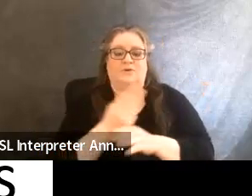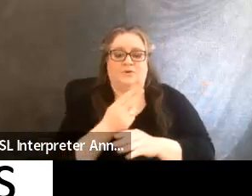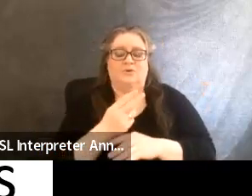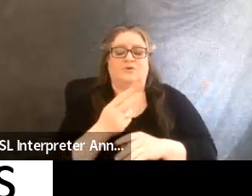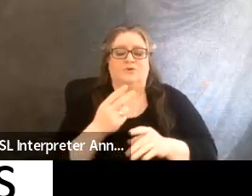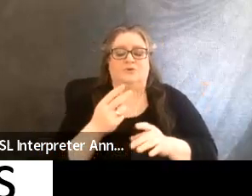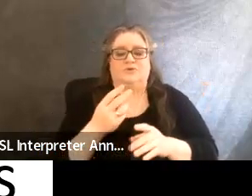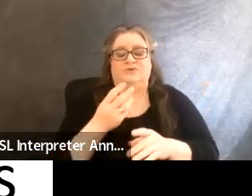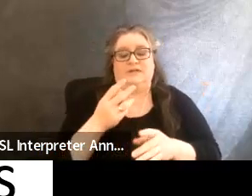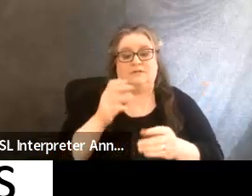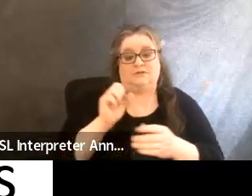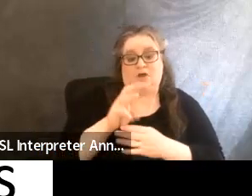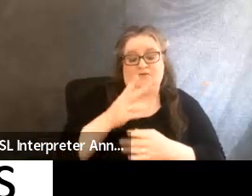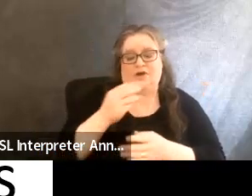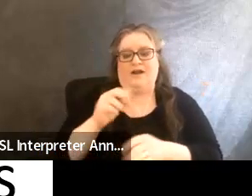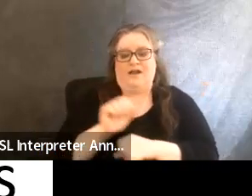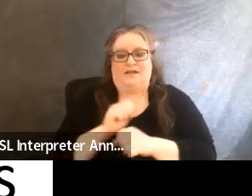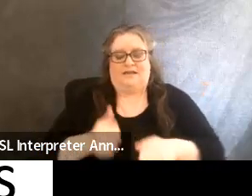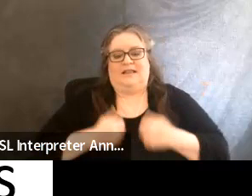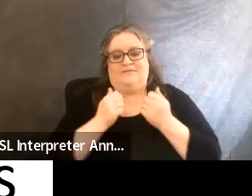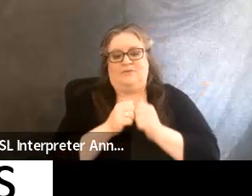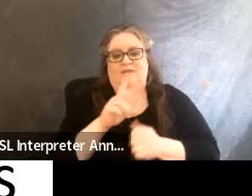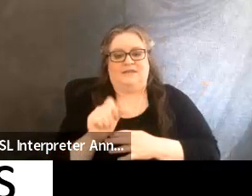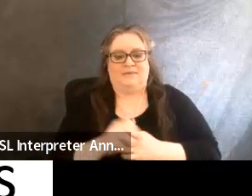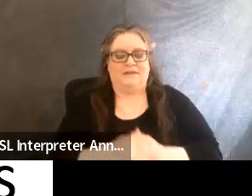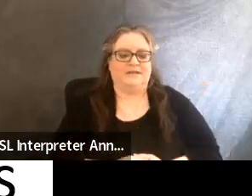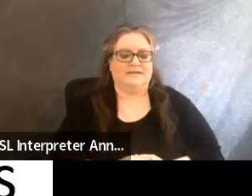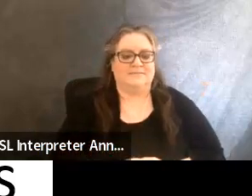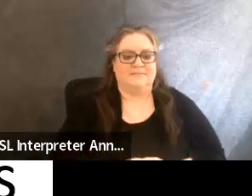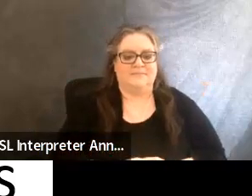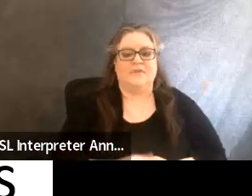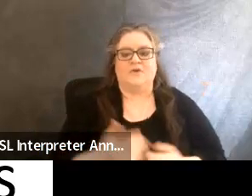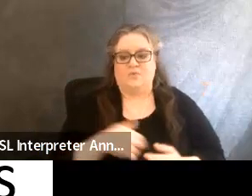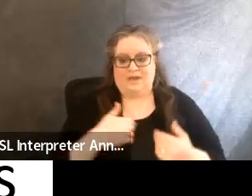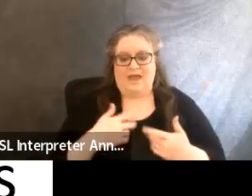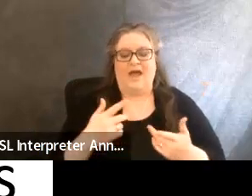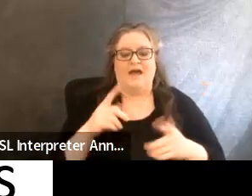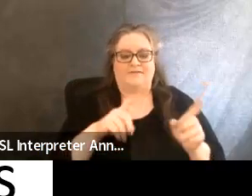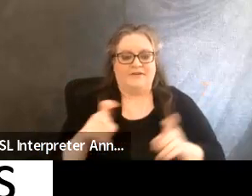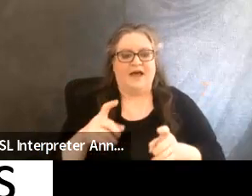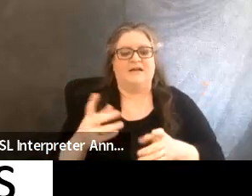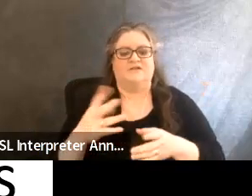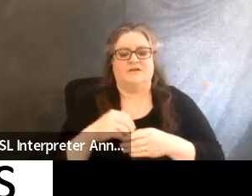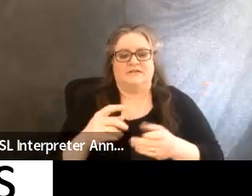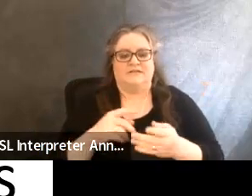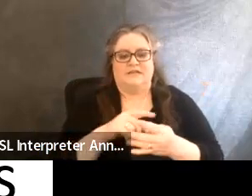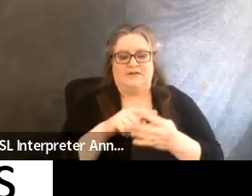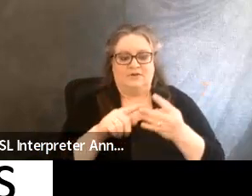WeCo's accessibility testers live with one or more disabilities that fall within at least one of the four primary disability groups: